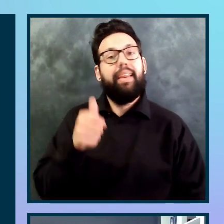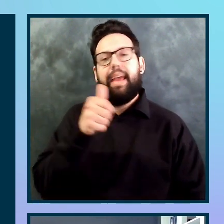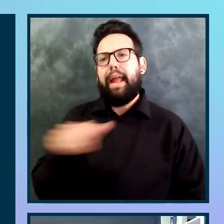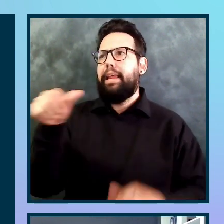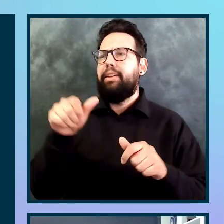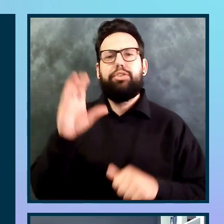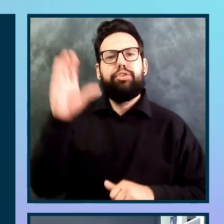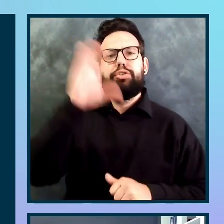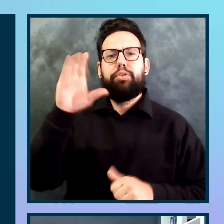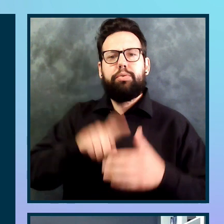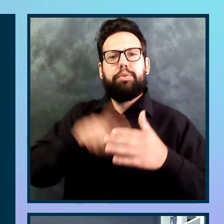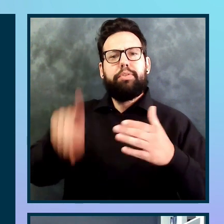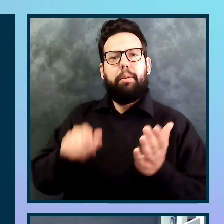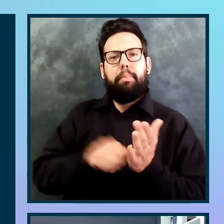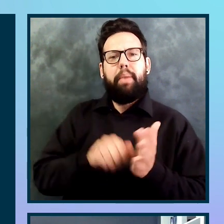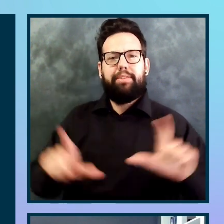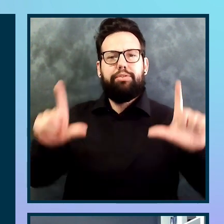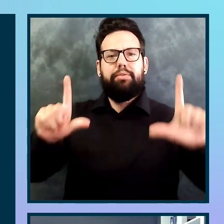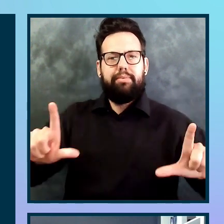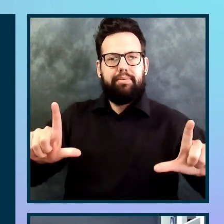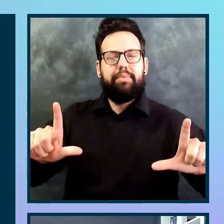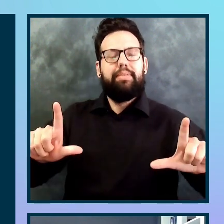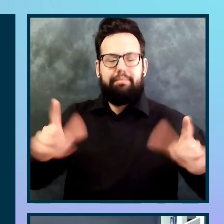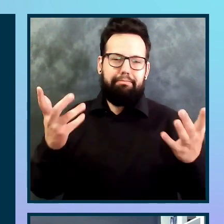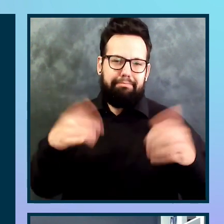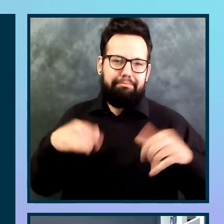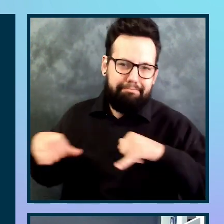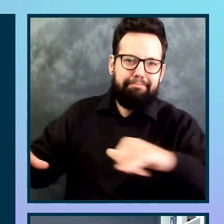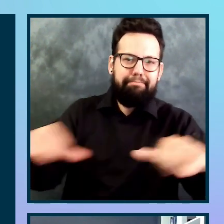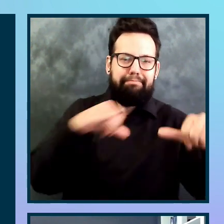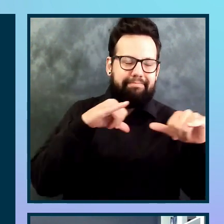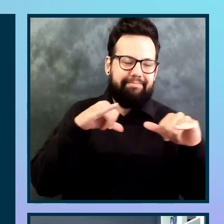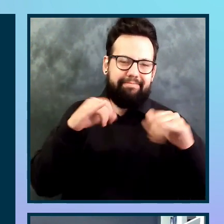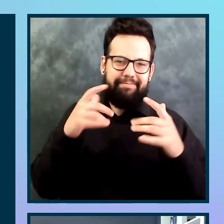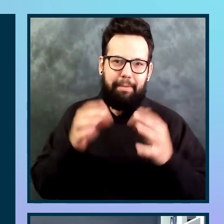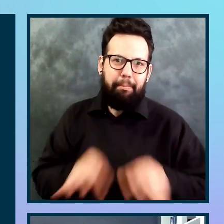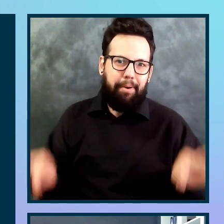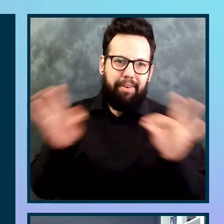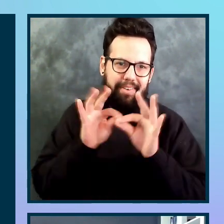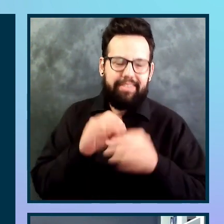because everyone will go through them. There are similar experiences for listing pages